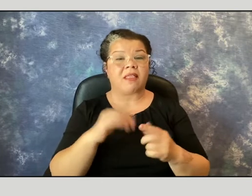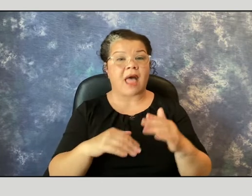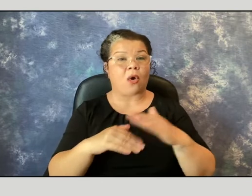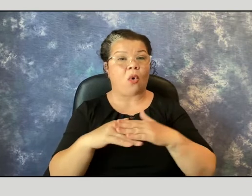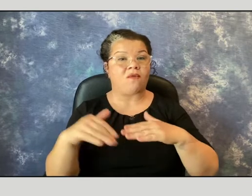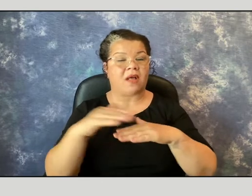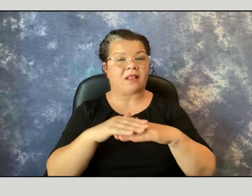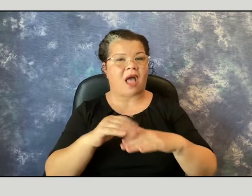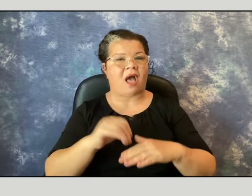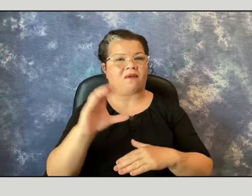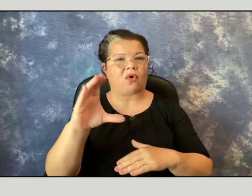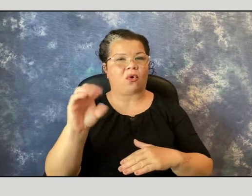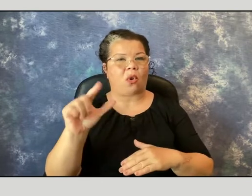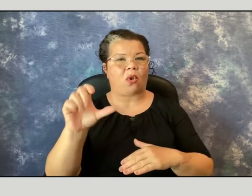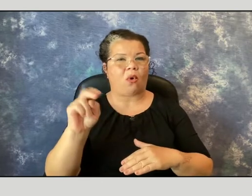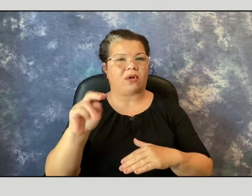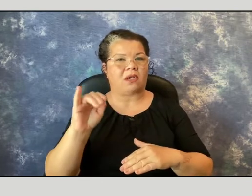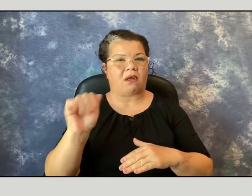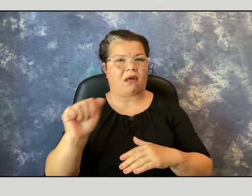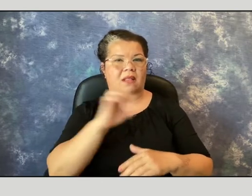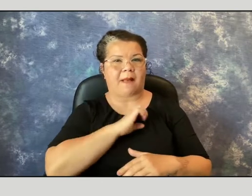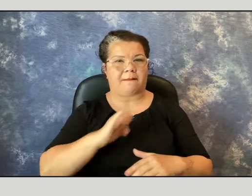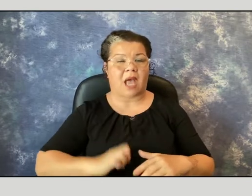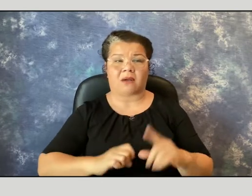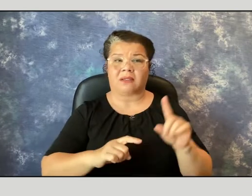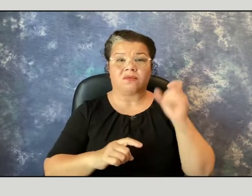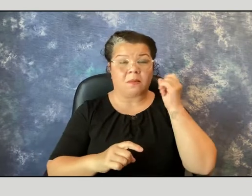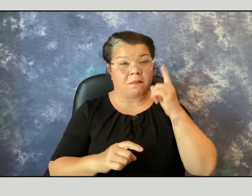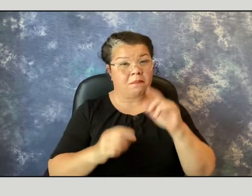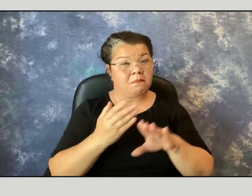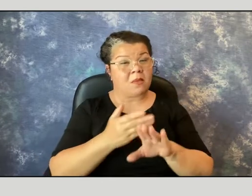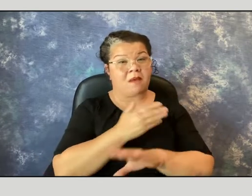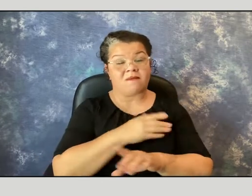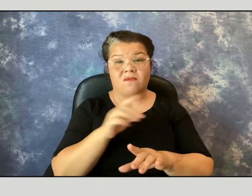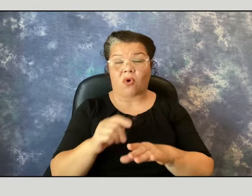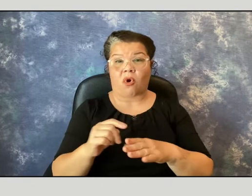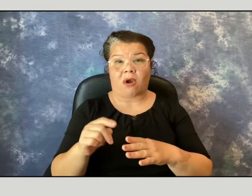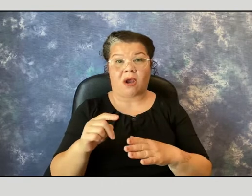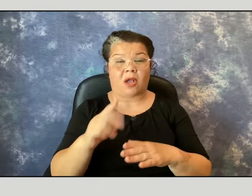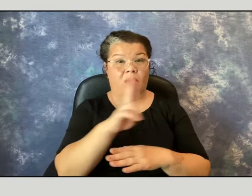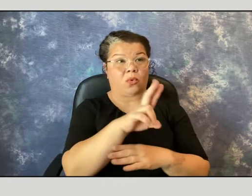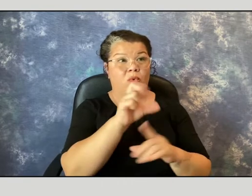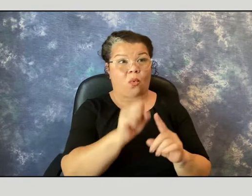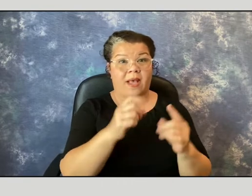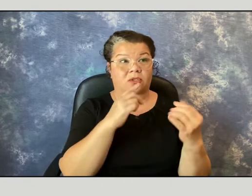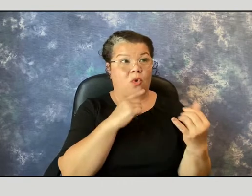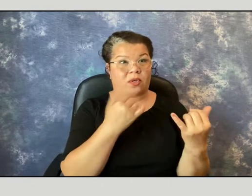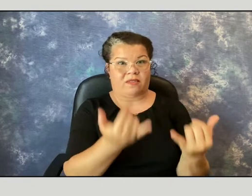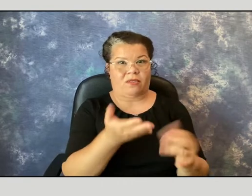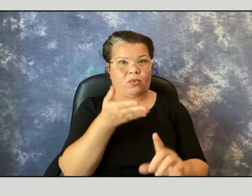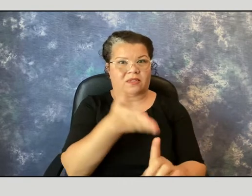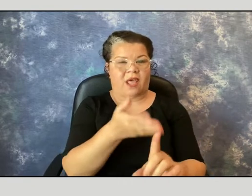where it's not just the US colonialism that is present now, but that other foundation of Spanish colonialism,